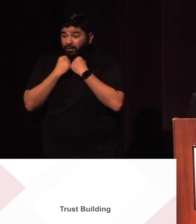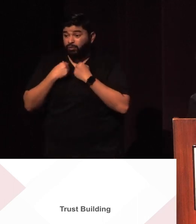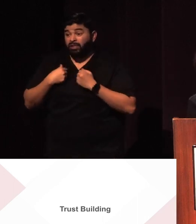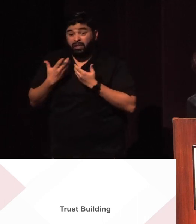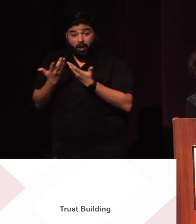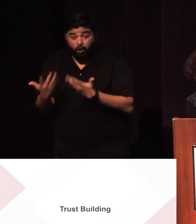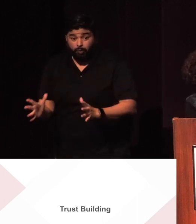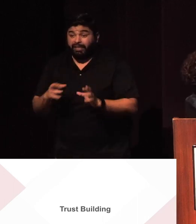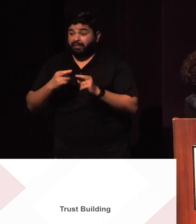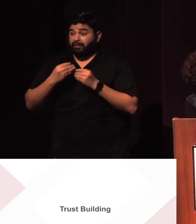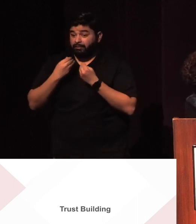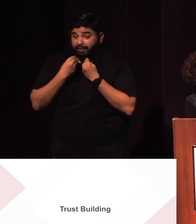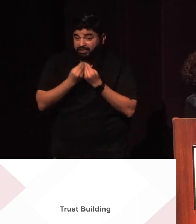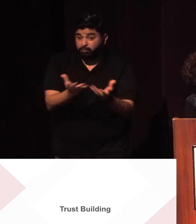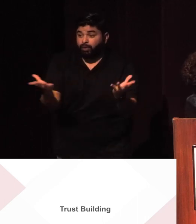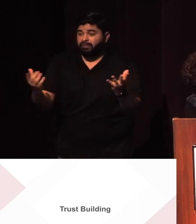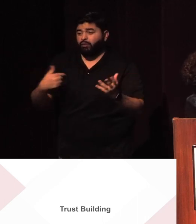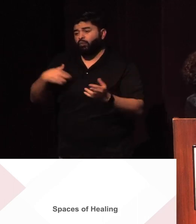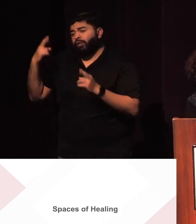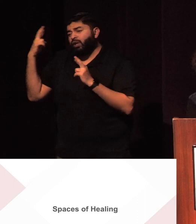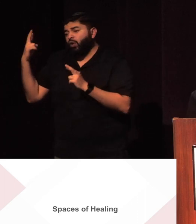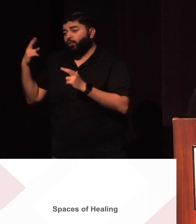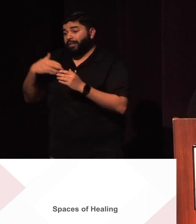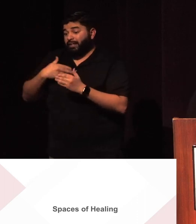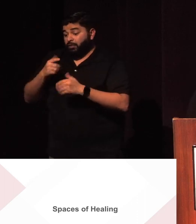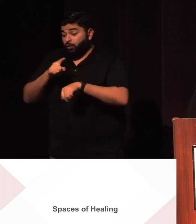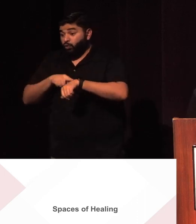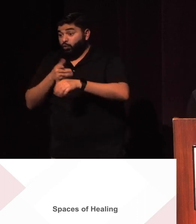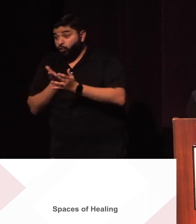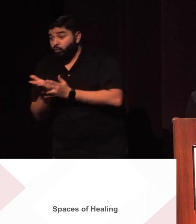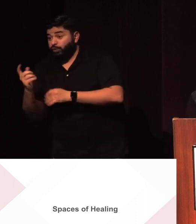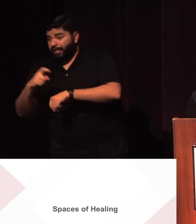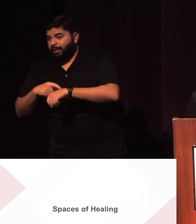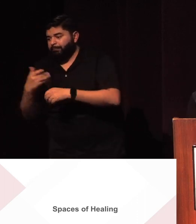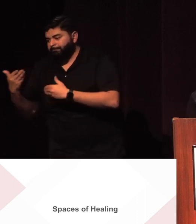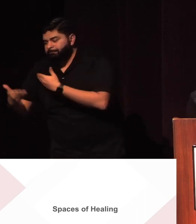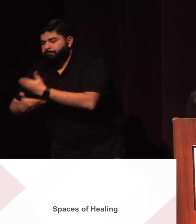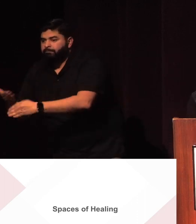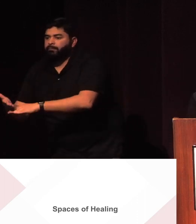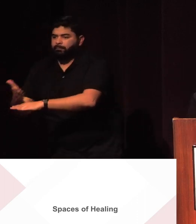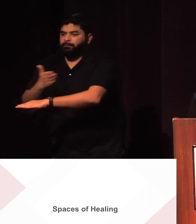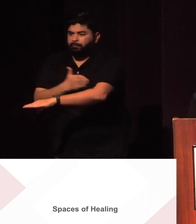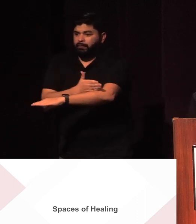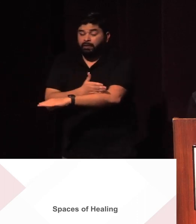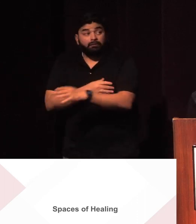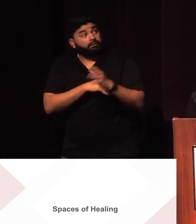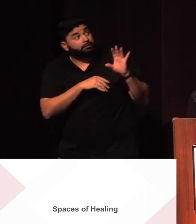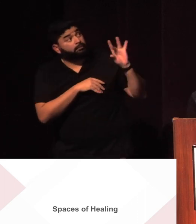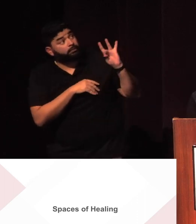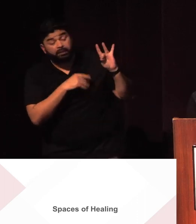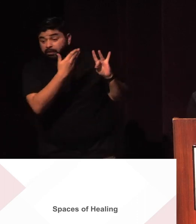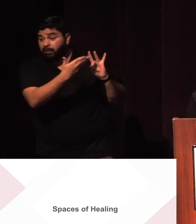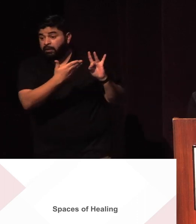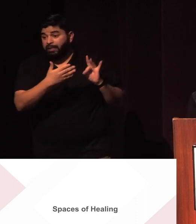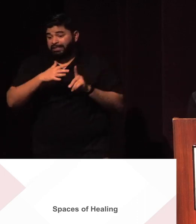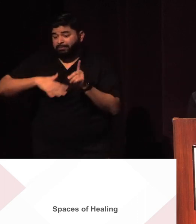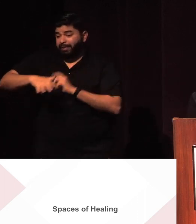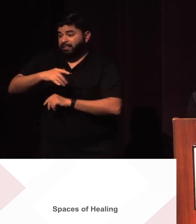So as we work on the values listed above, we hope that we can again build trust in each other over time.